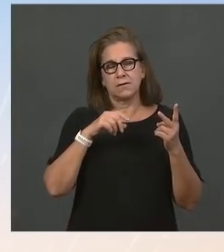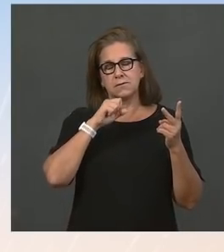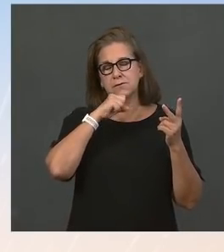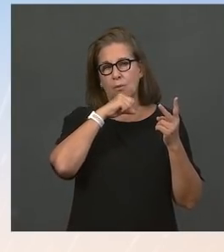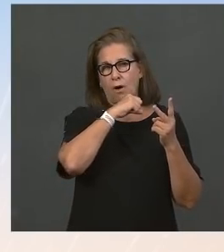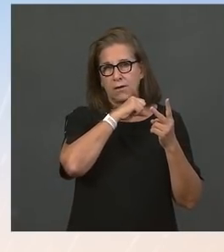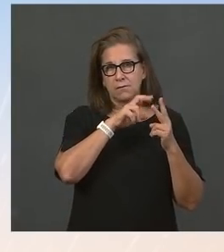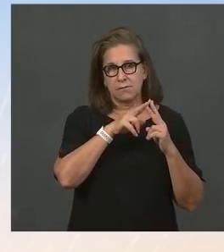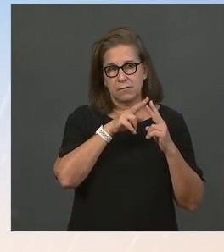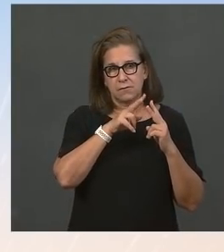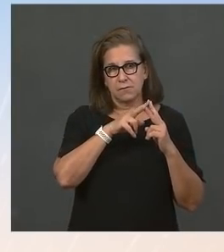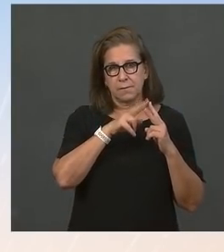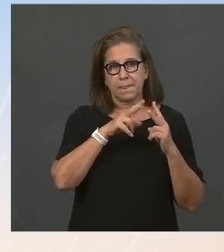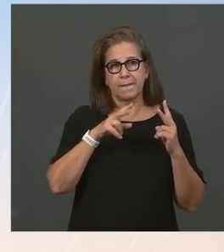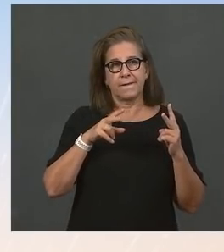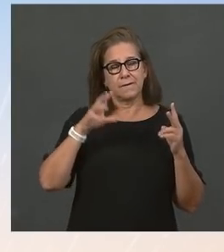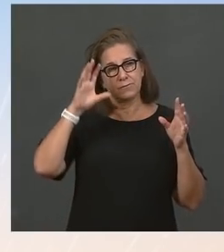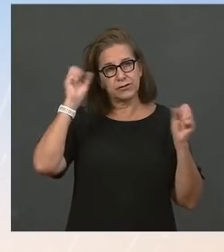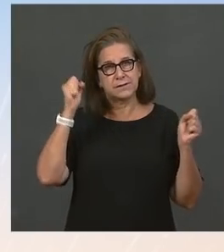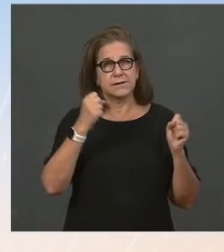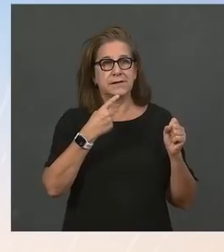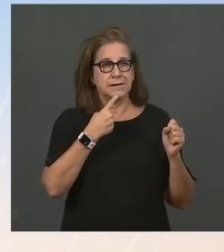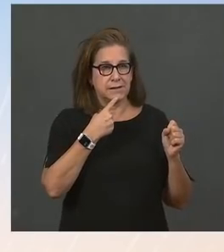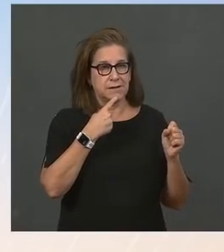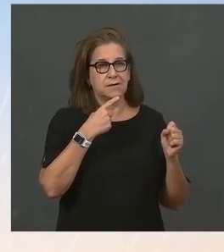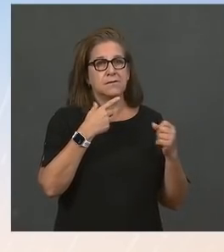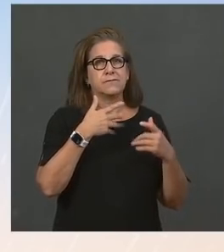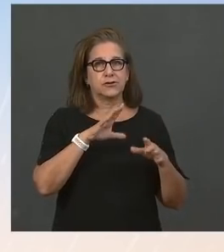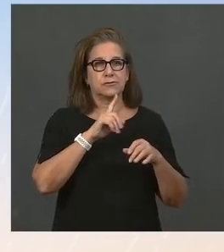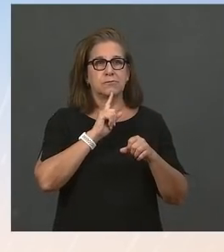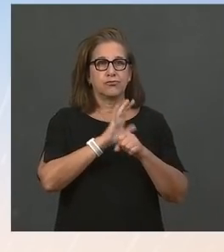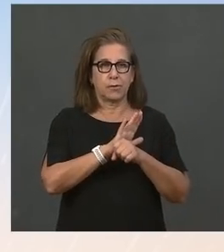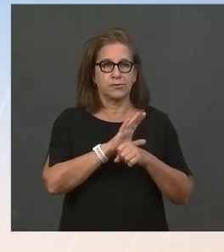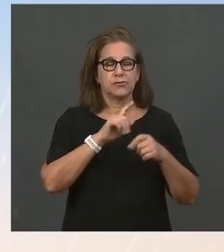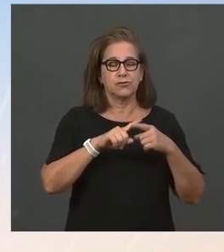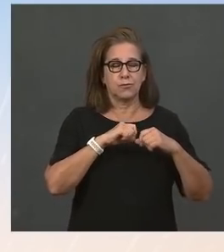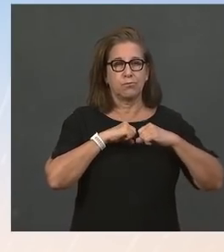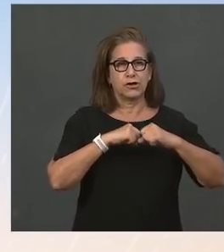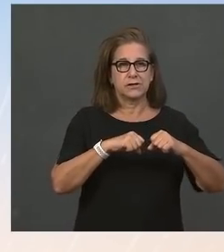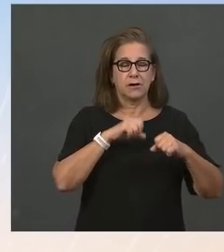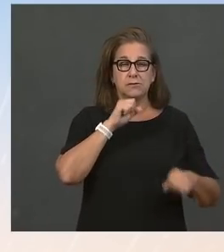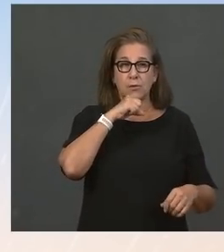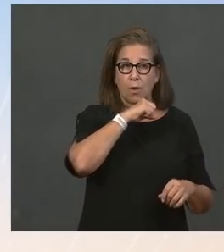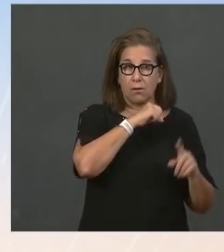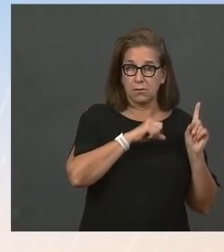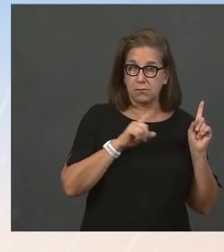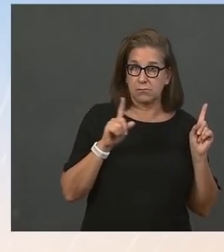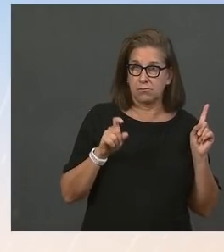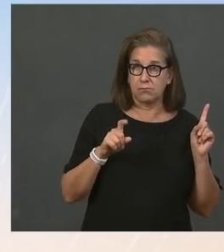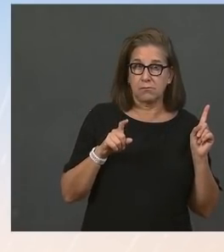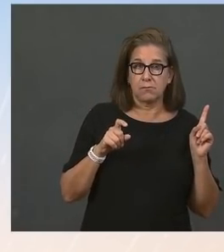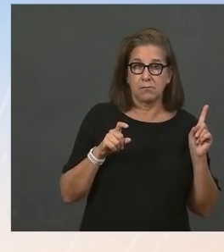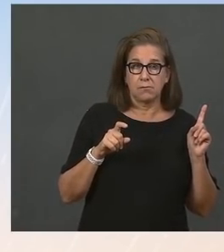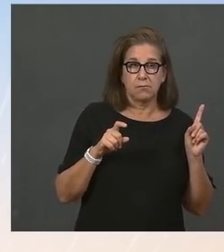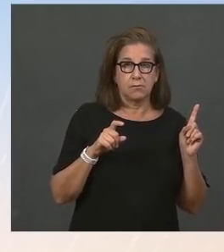has a commitment to protect Taiwan, does that commitment include military intervention in the event of a Chinese attack?